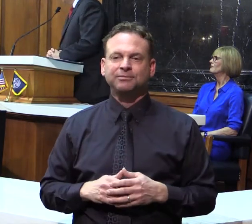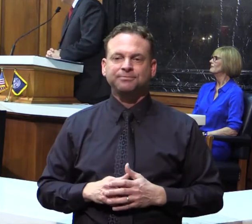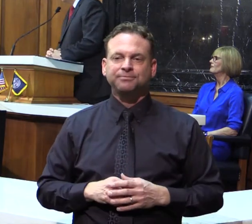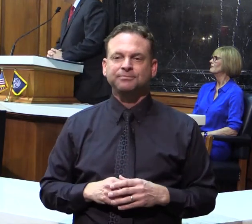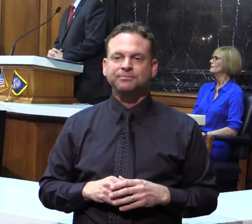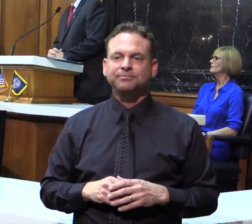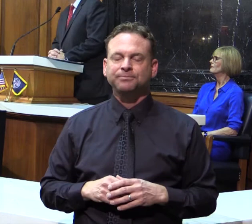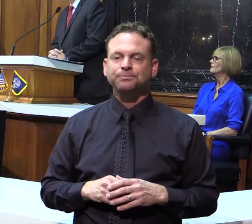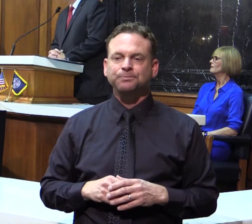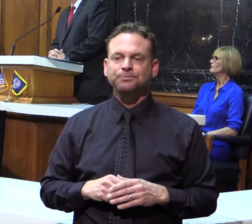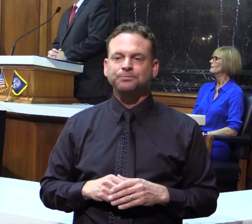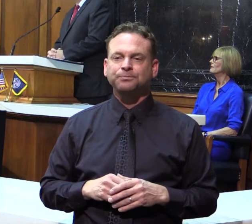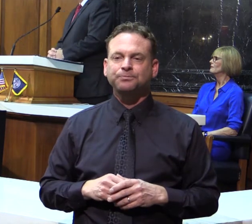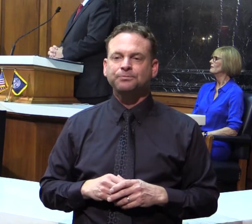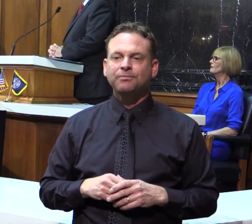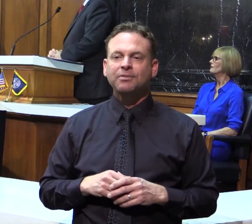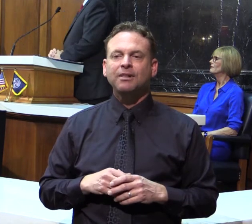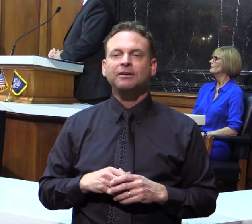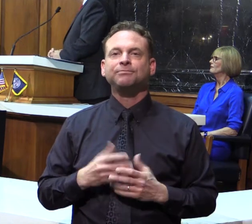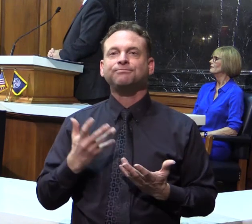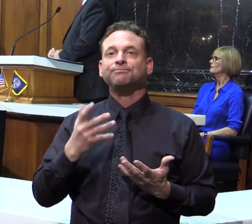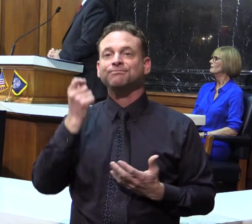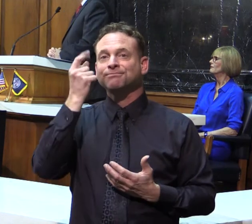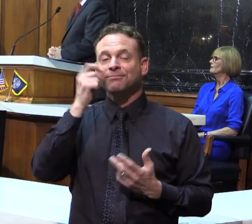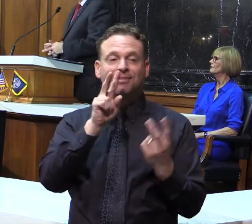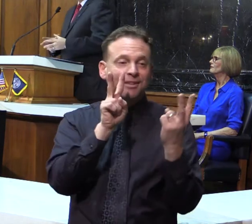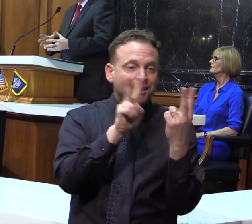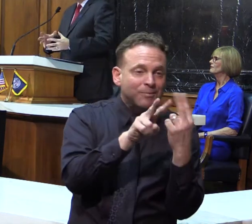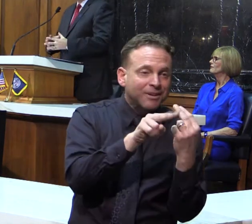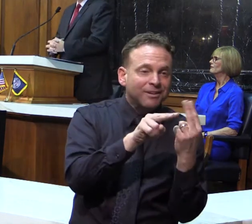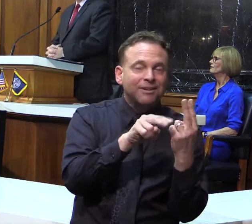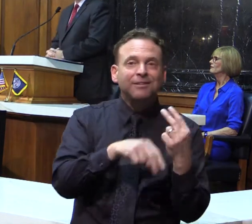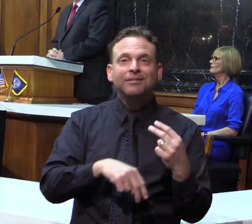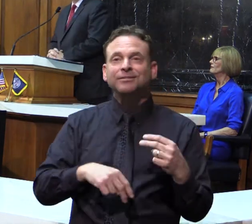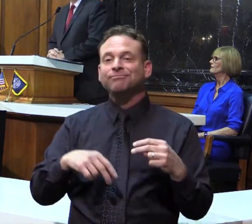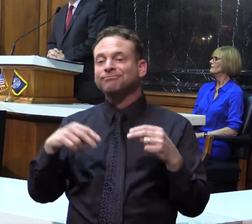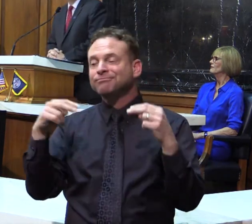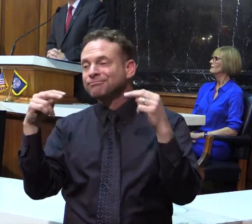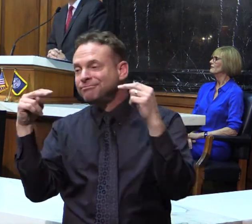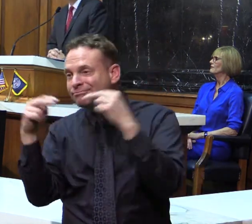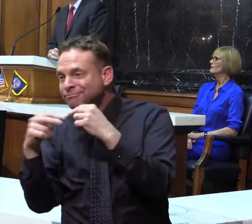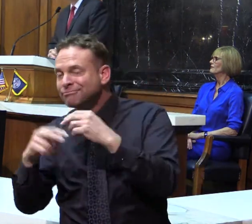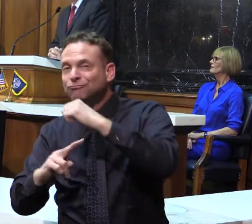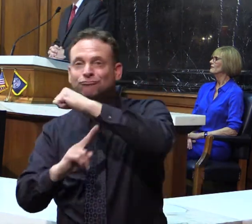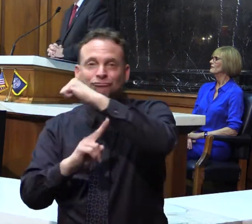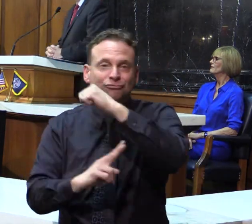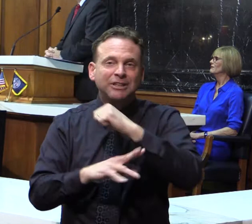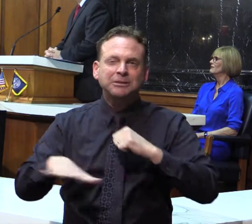Thanks to your leadership and the hard work of the great folks at INDOT – who will be